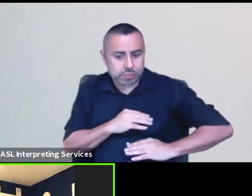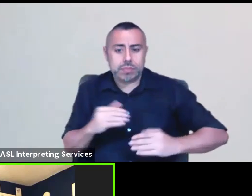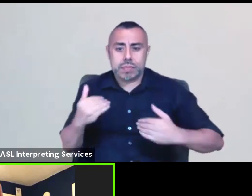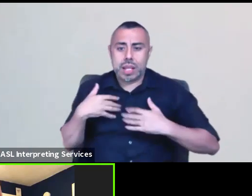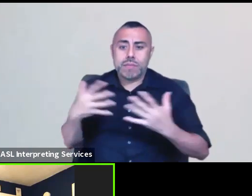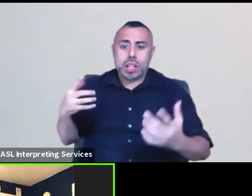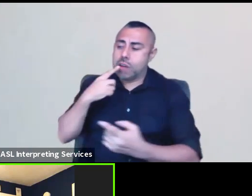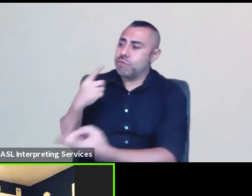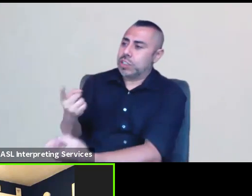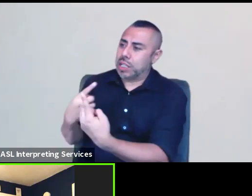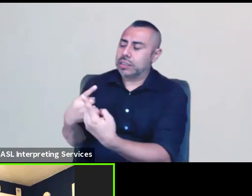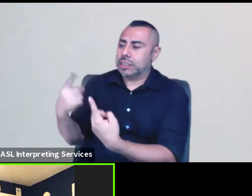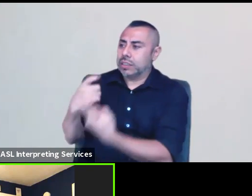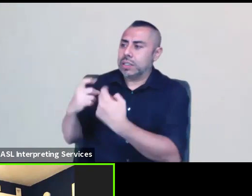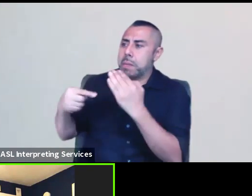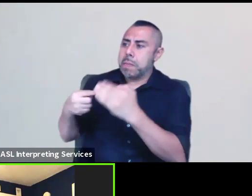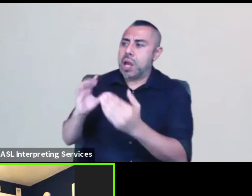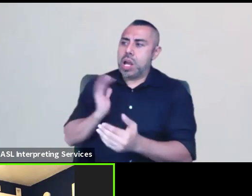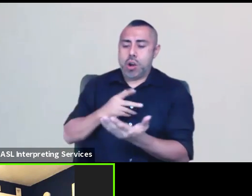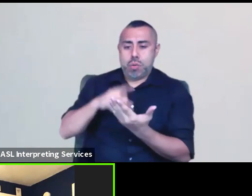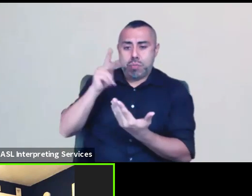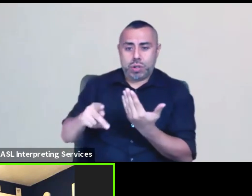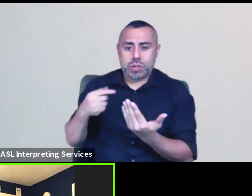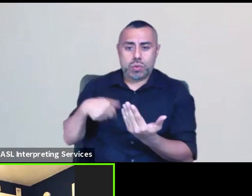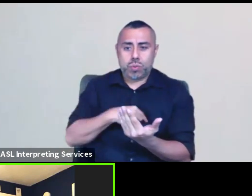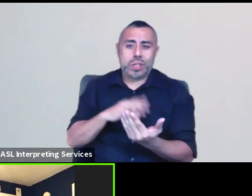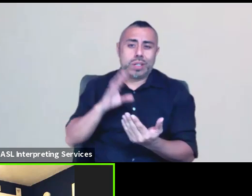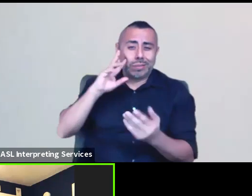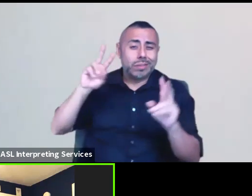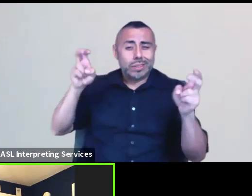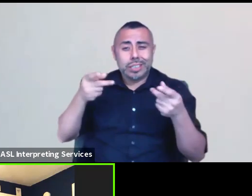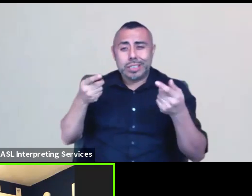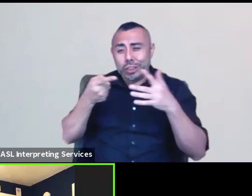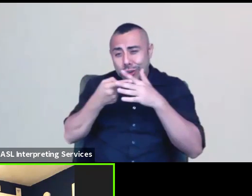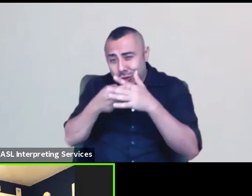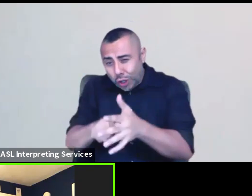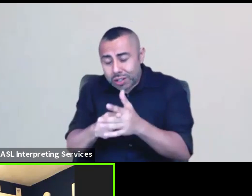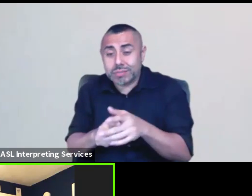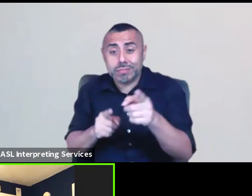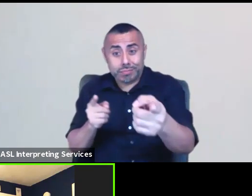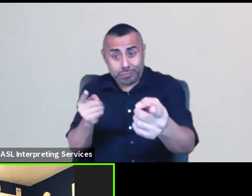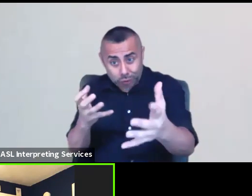So You Wanna Start An Emergency Relief Fund toolkit, and when we have it, it'll be up at our website